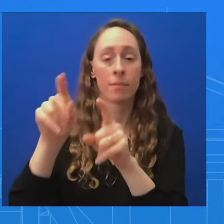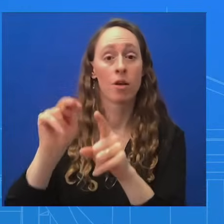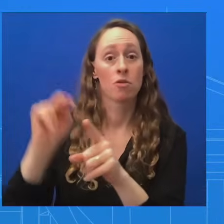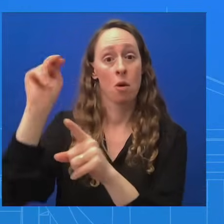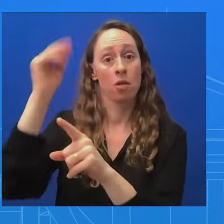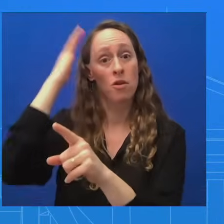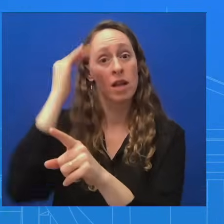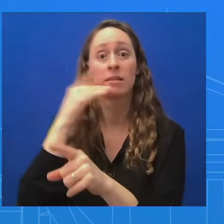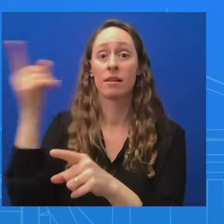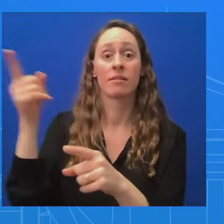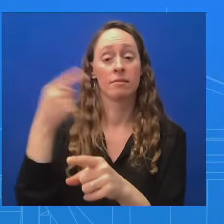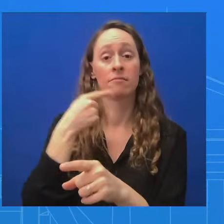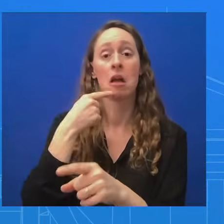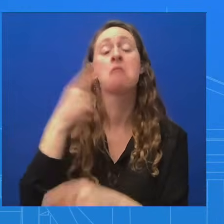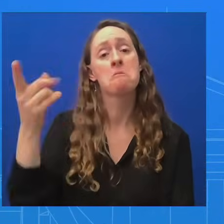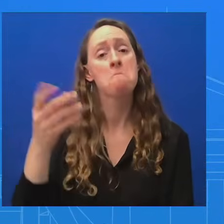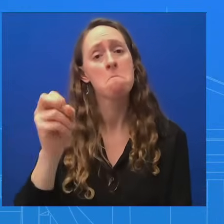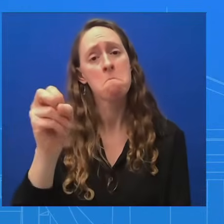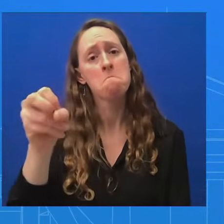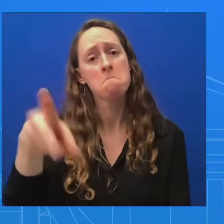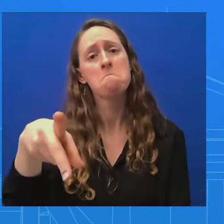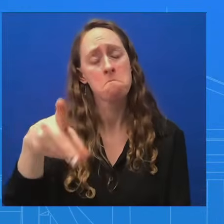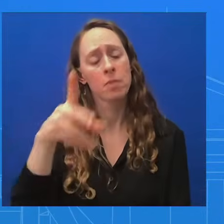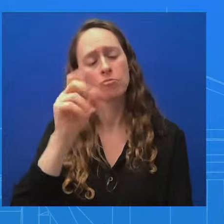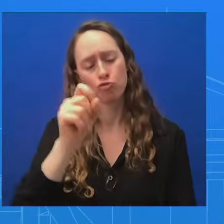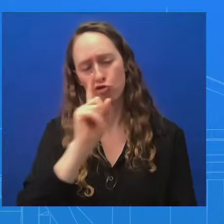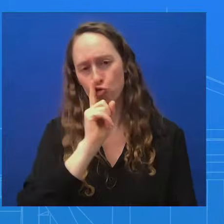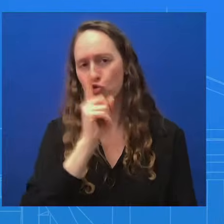and deny the North Korea and Russia arms deals.